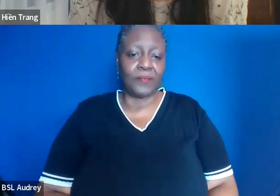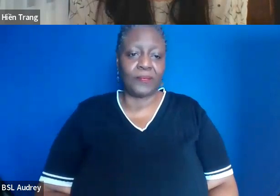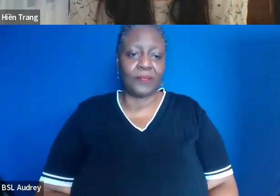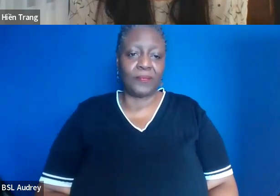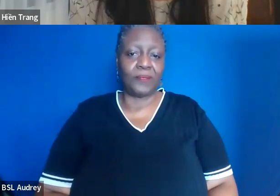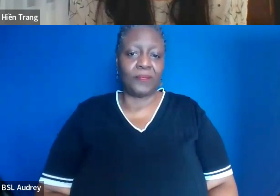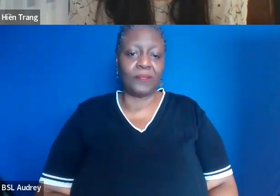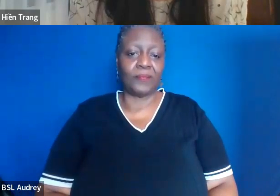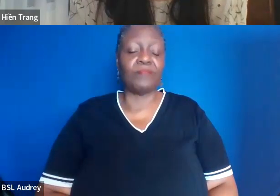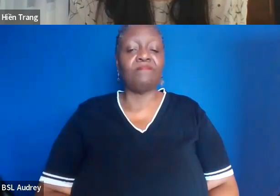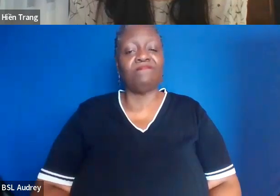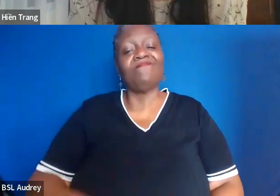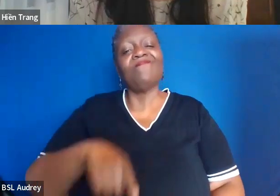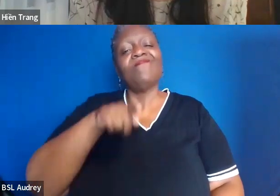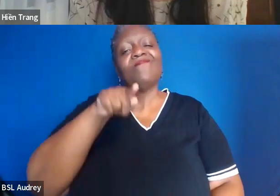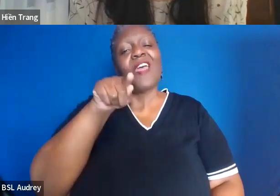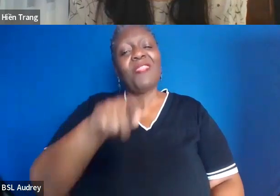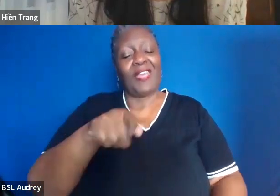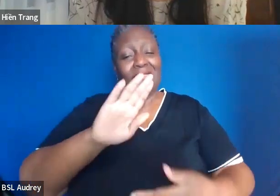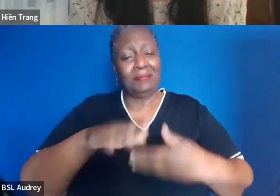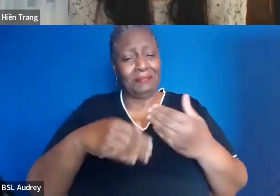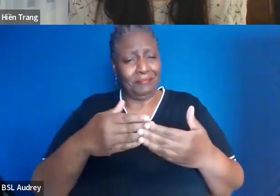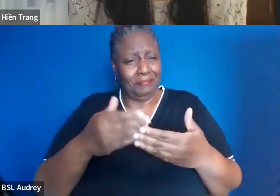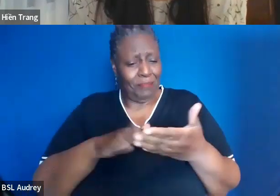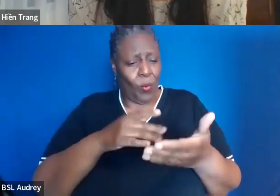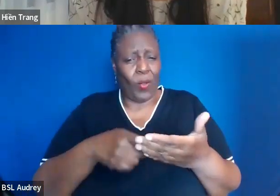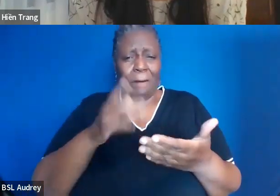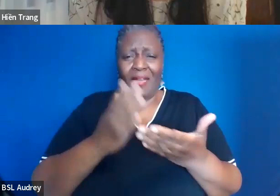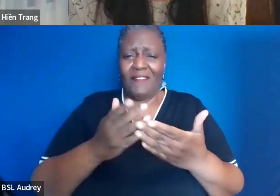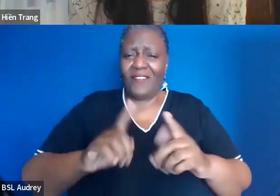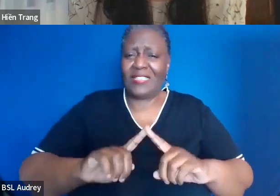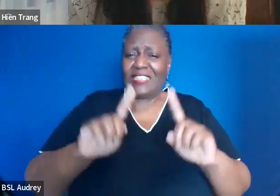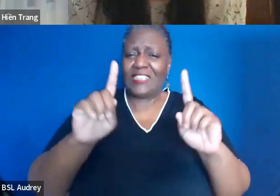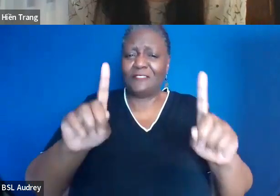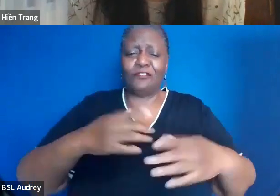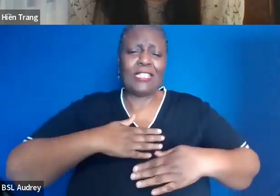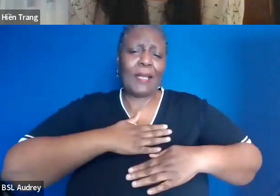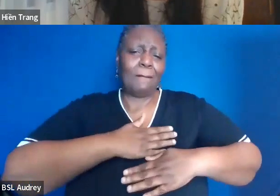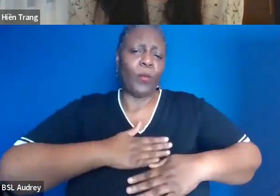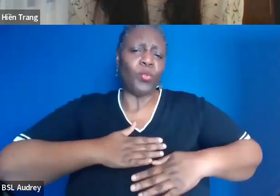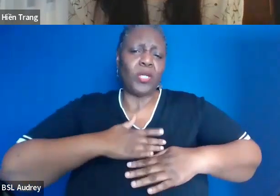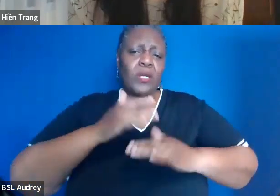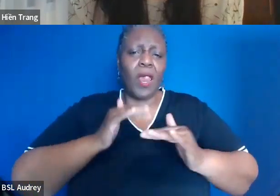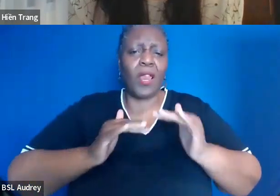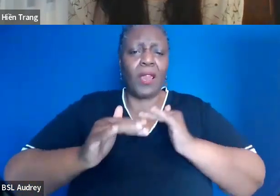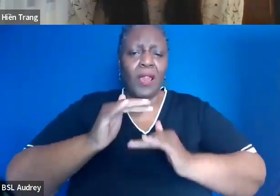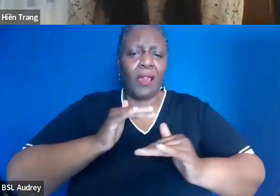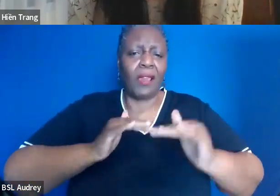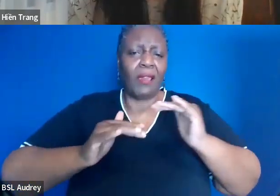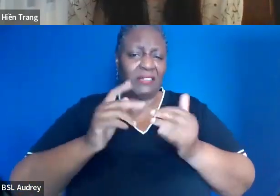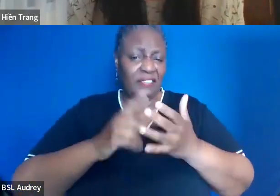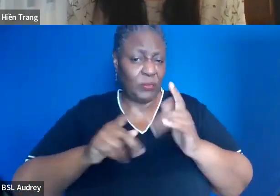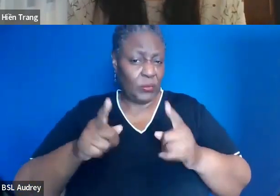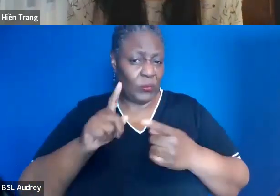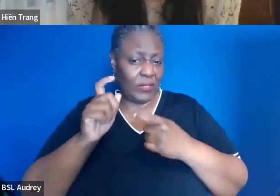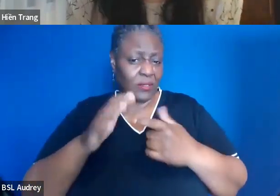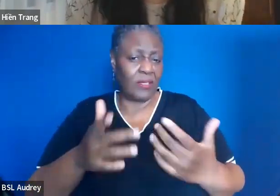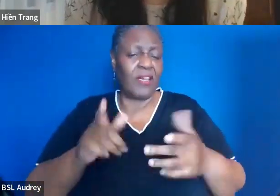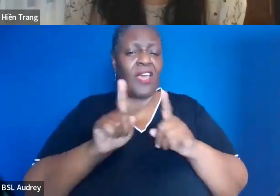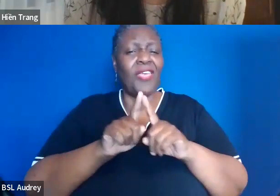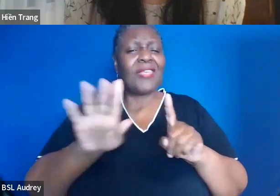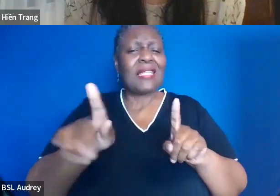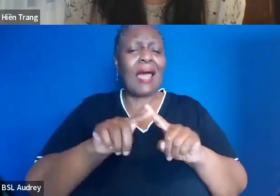so this poem has a very different um emotional tone there's a threat of heartbreak and